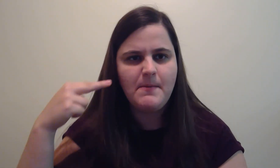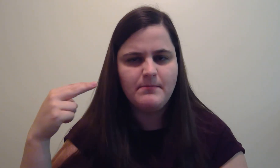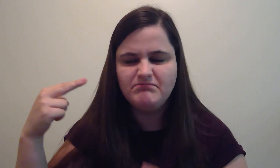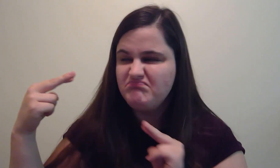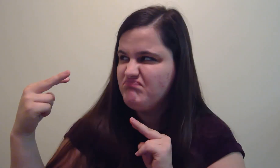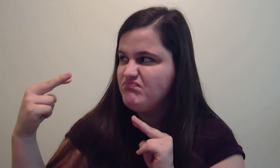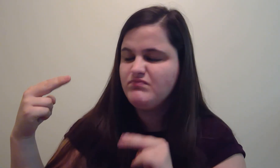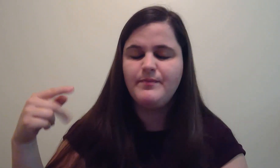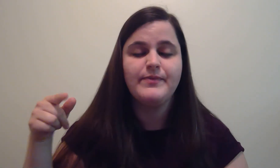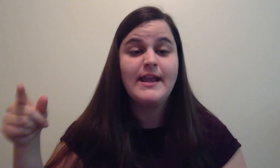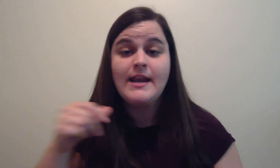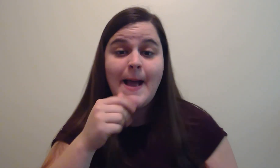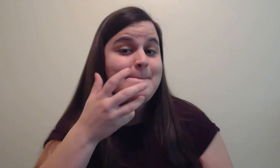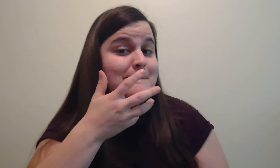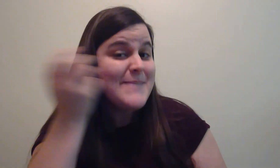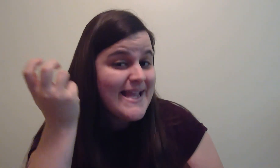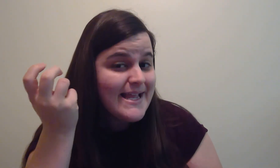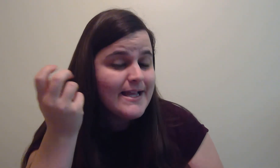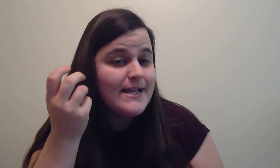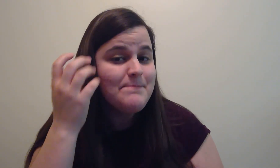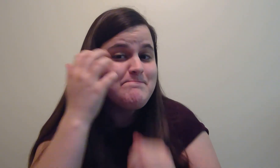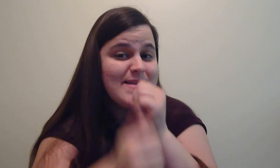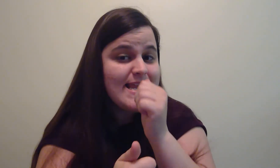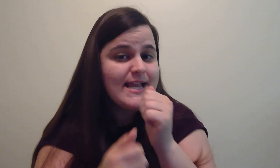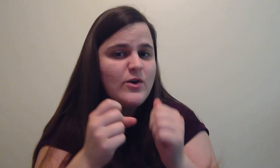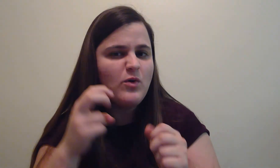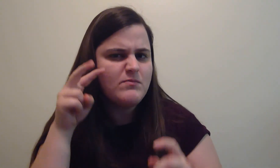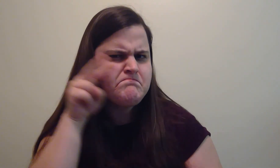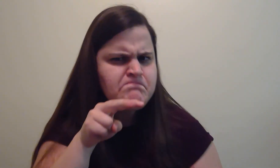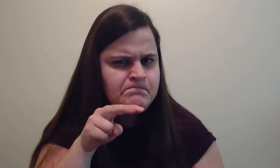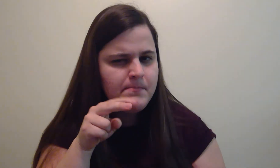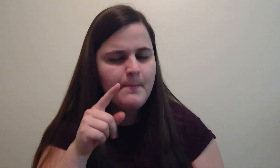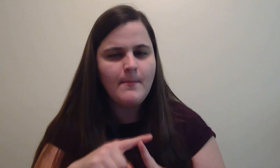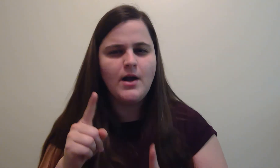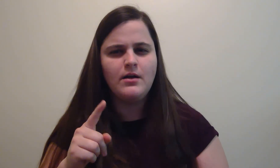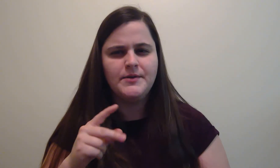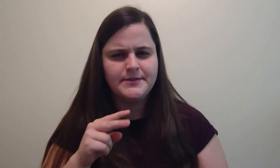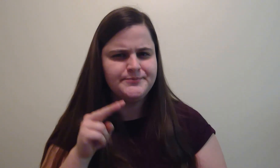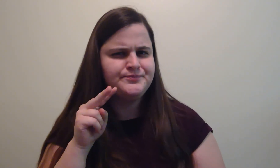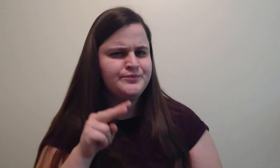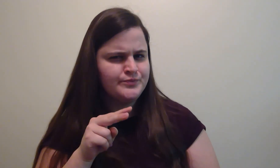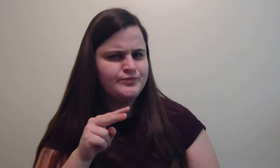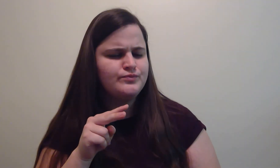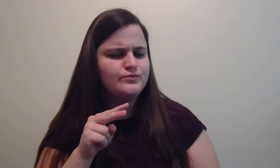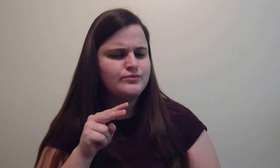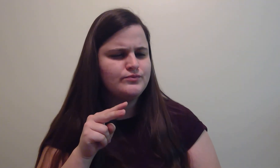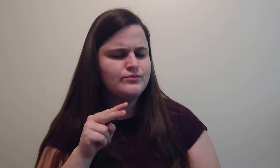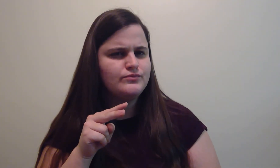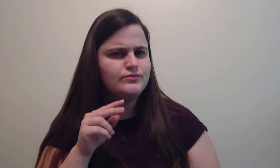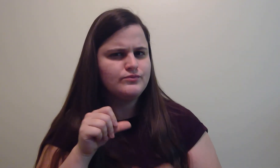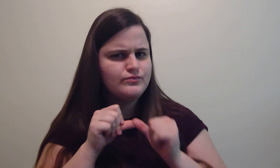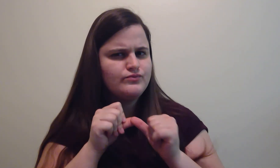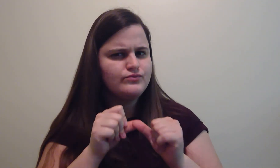He was studying me, alright. Even though it was it a mean stare, or hard stare, it was, you know, firm. Steady.